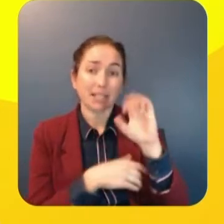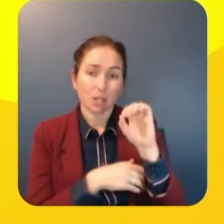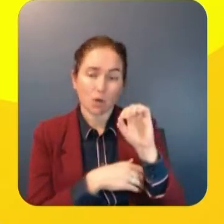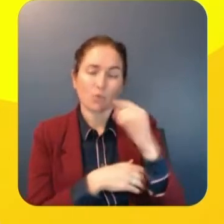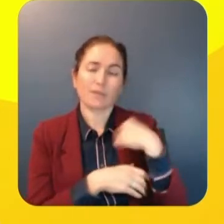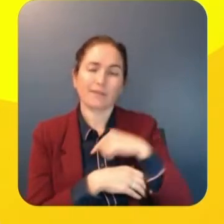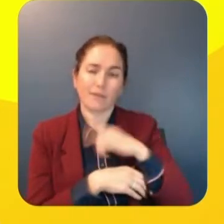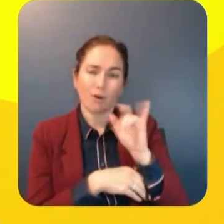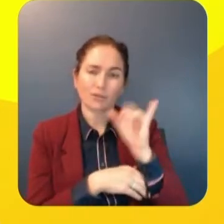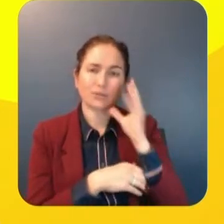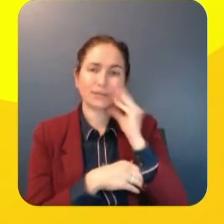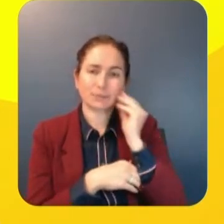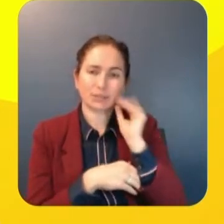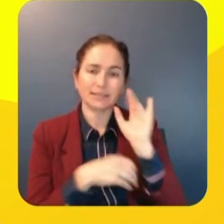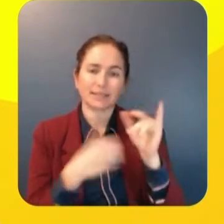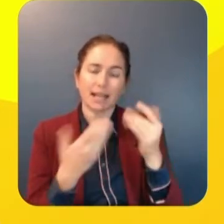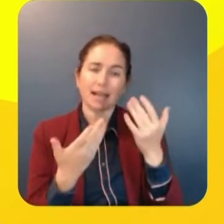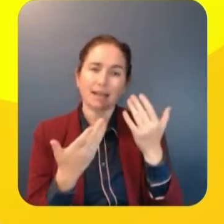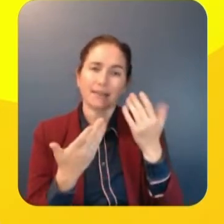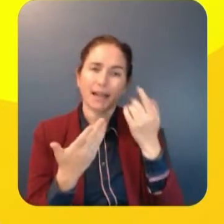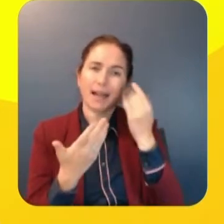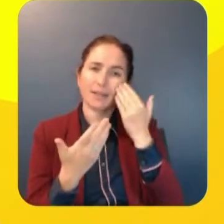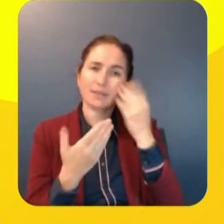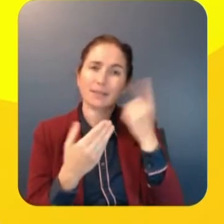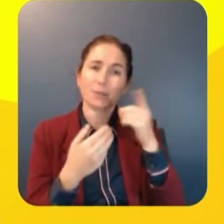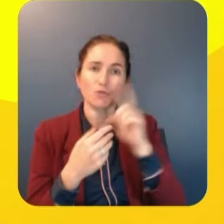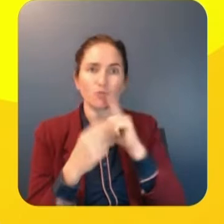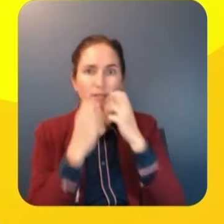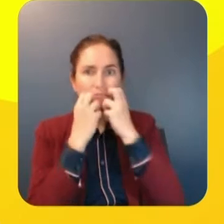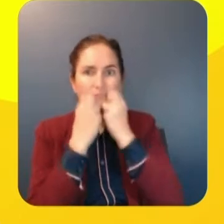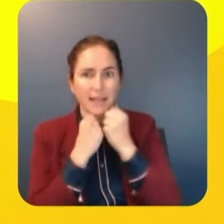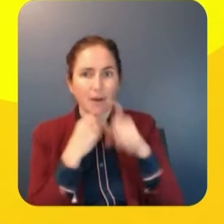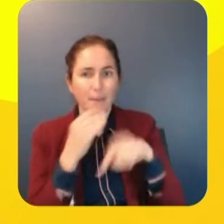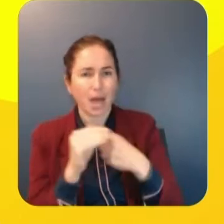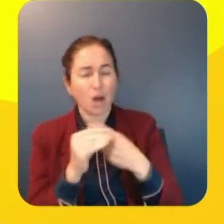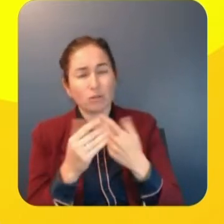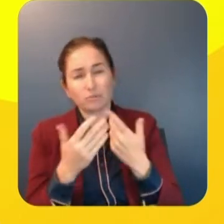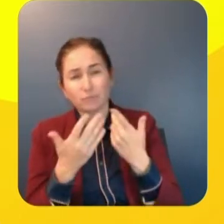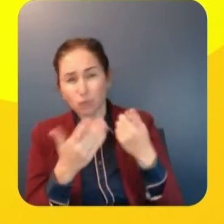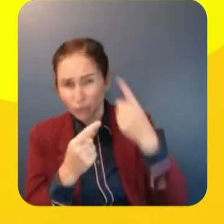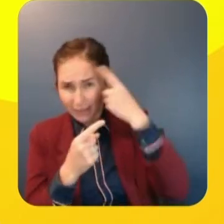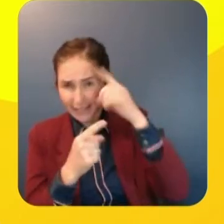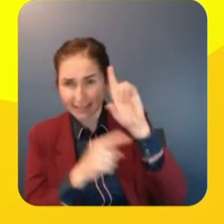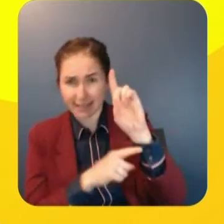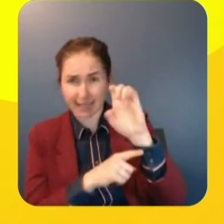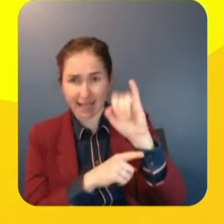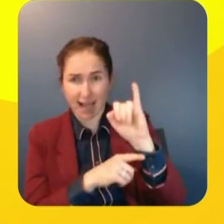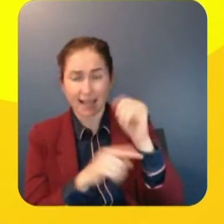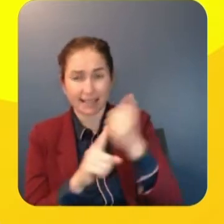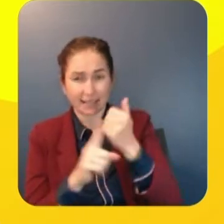and I know this is something you care about deeply. So, do you think DEI is at risk of becoming much less